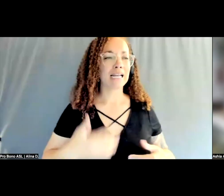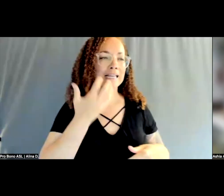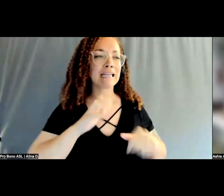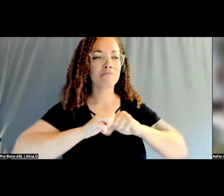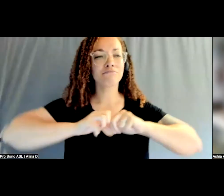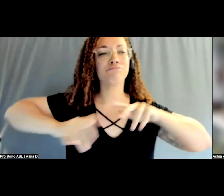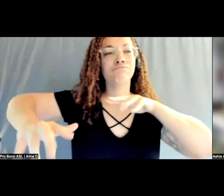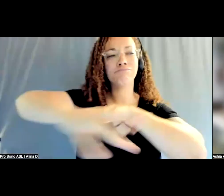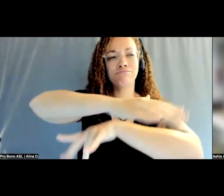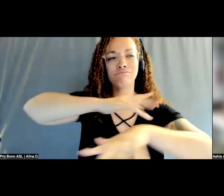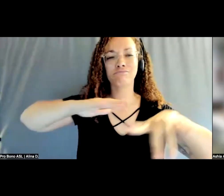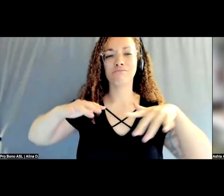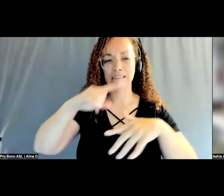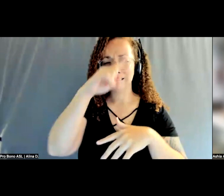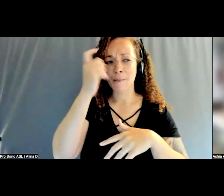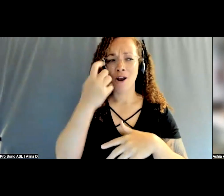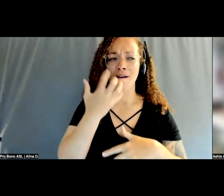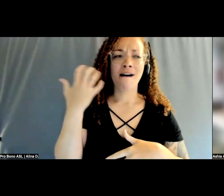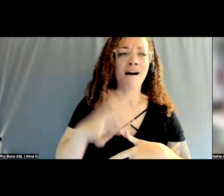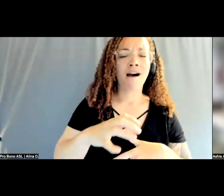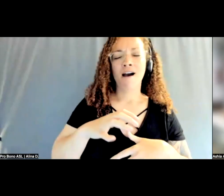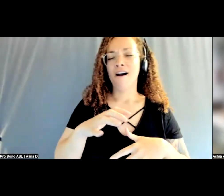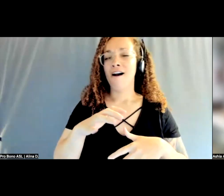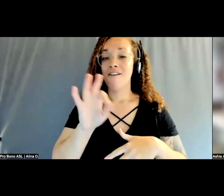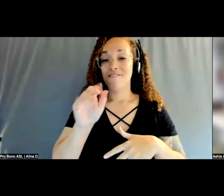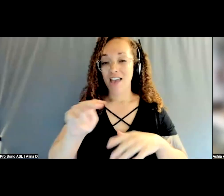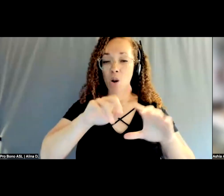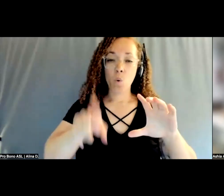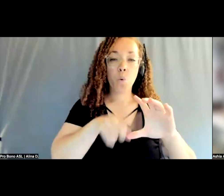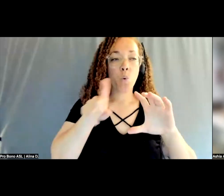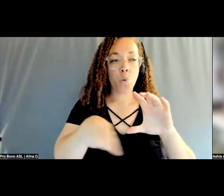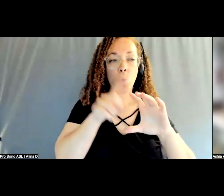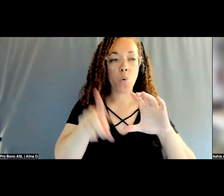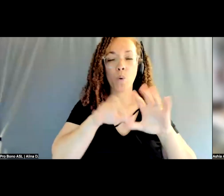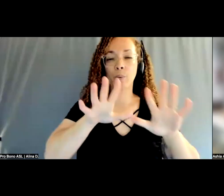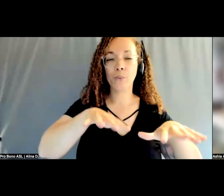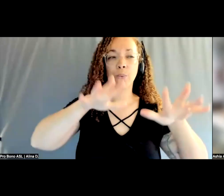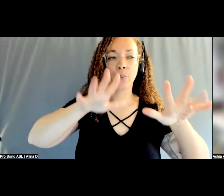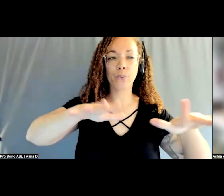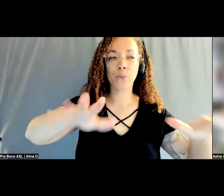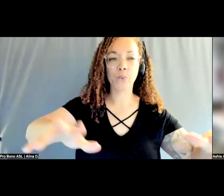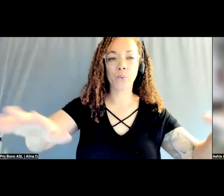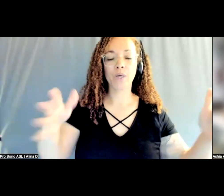ceiling fan blowing the same hot air around in circles. DISCLAIMER: curio only.